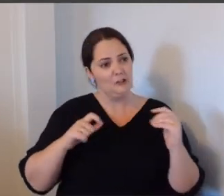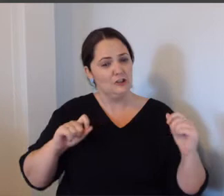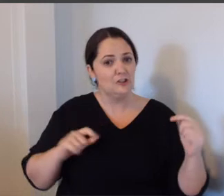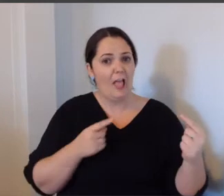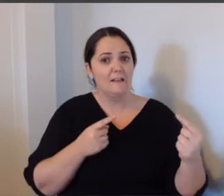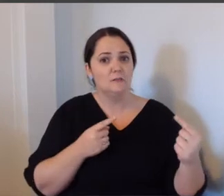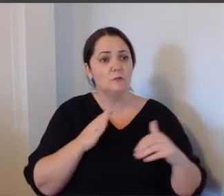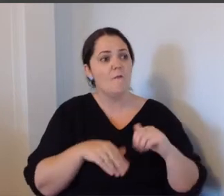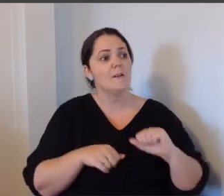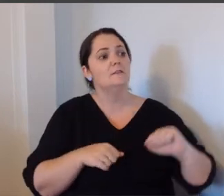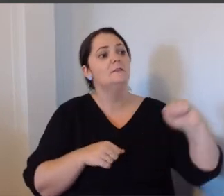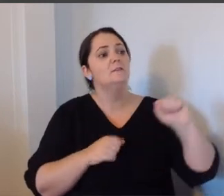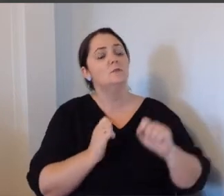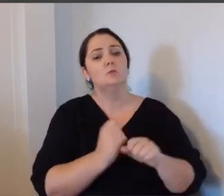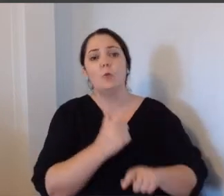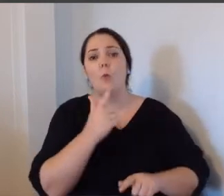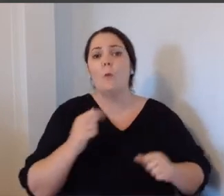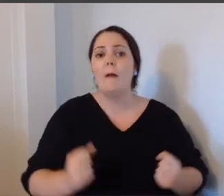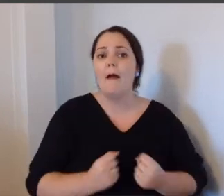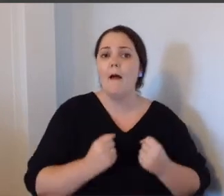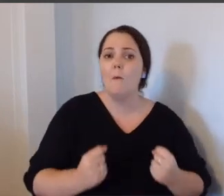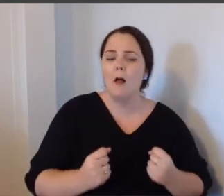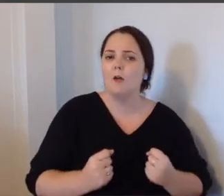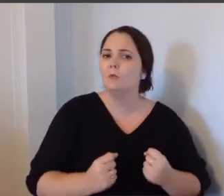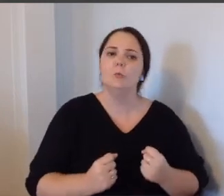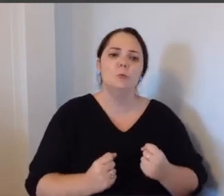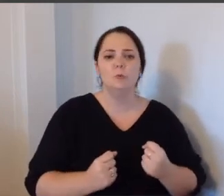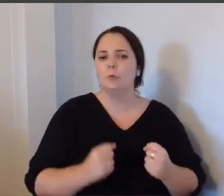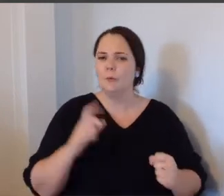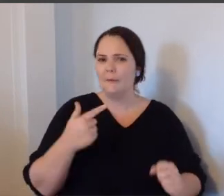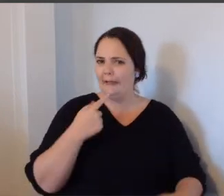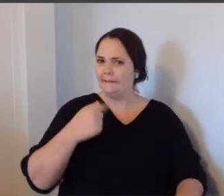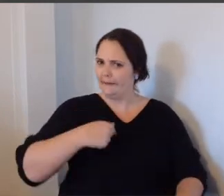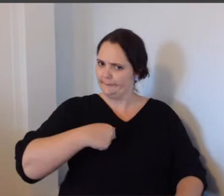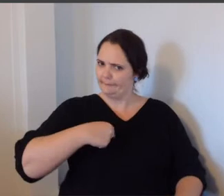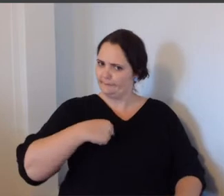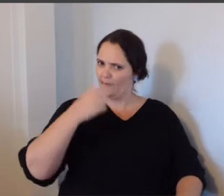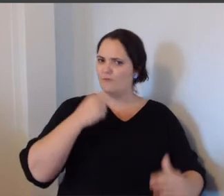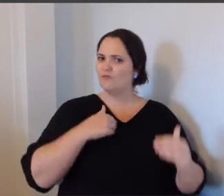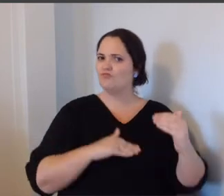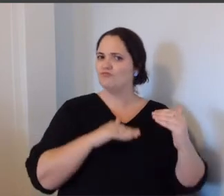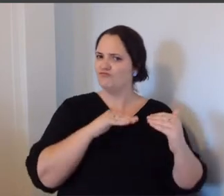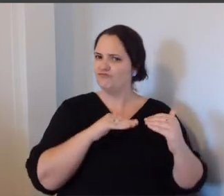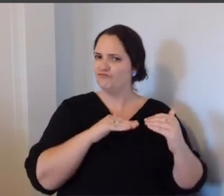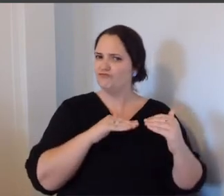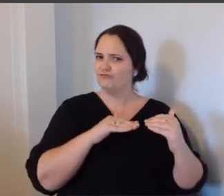God's power but is instead assuming a semi-divine status as heir to the original creator himself.